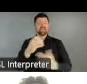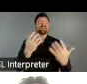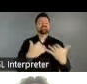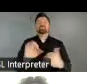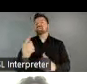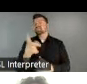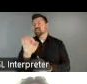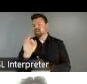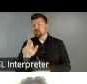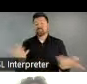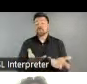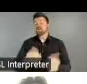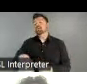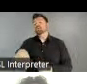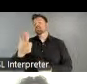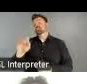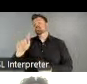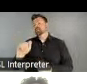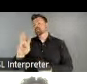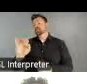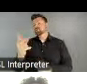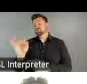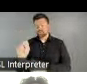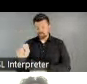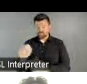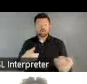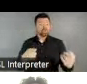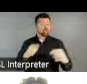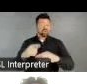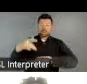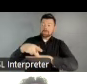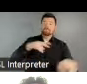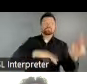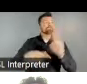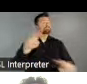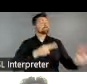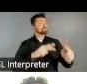Michigan. During our visit, we learned how this funding will help increase their engagement